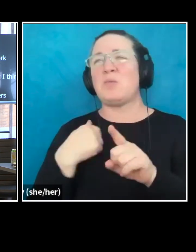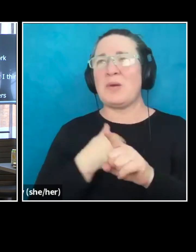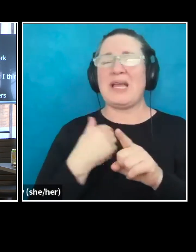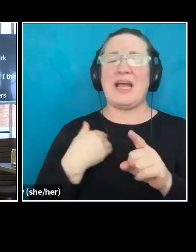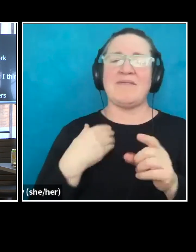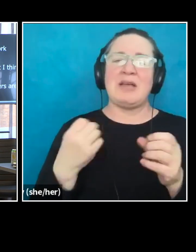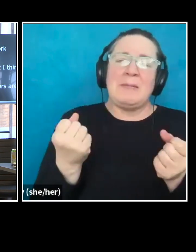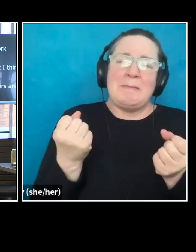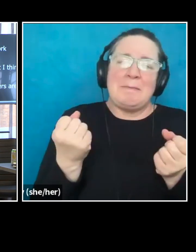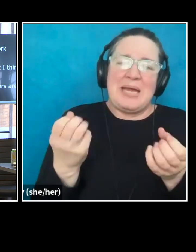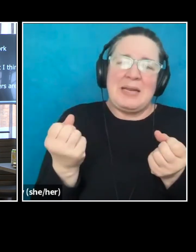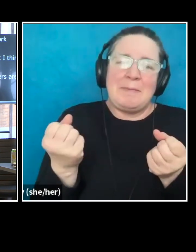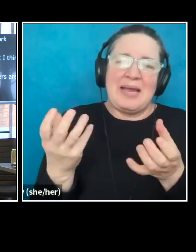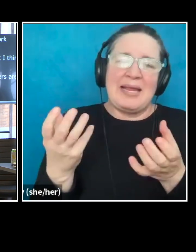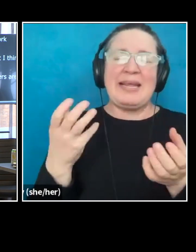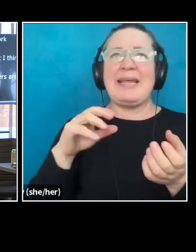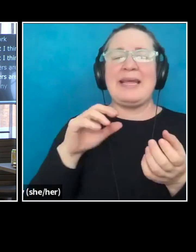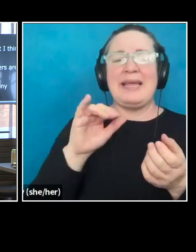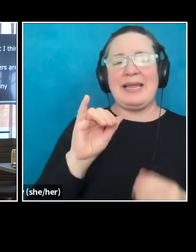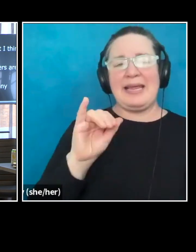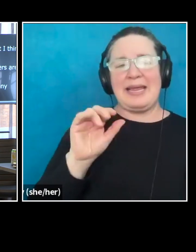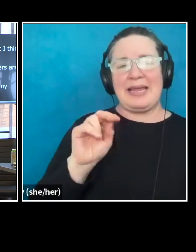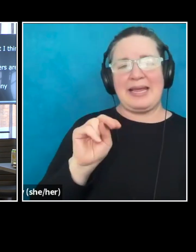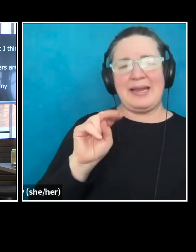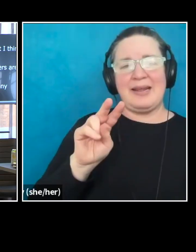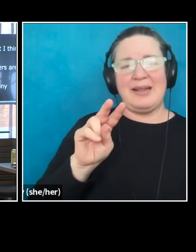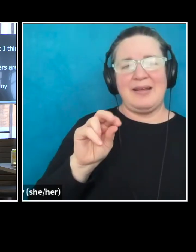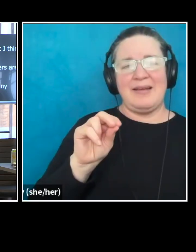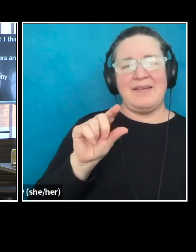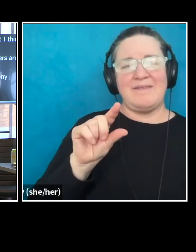that those perspectives aren't often in the room because involuntary drivers probably aren't able